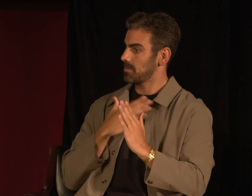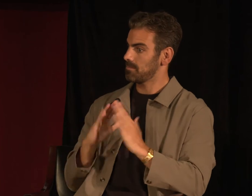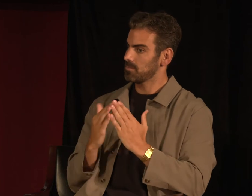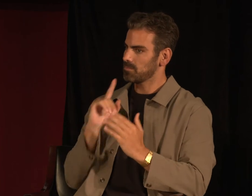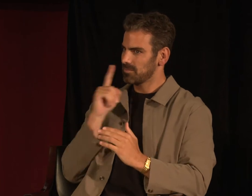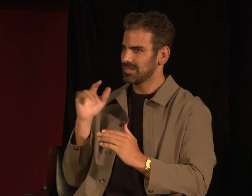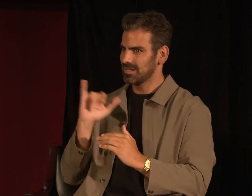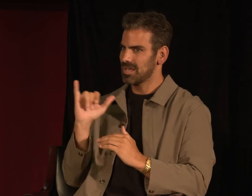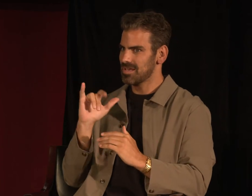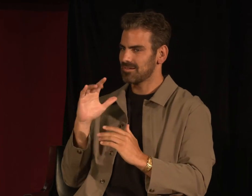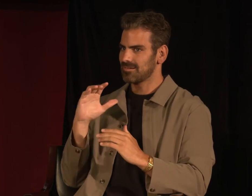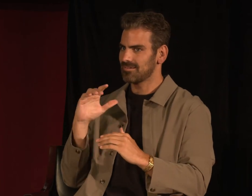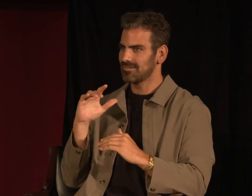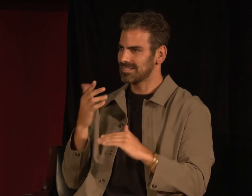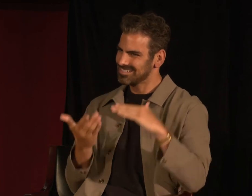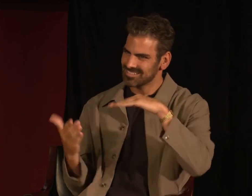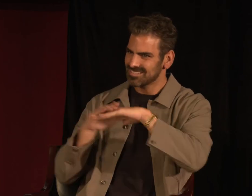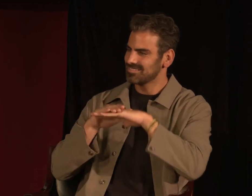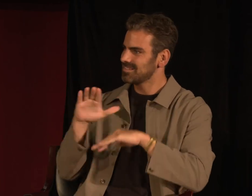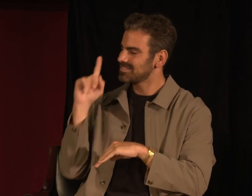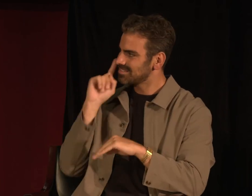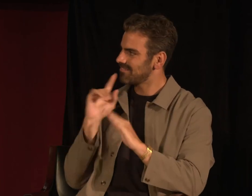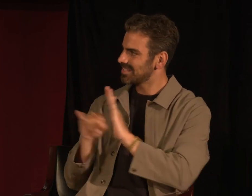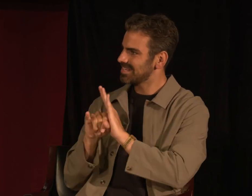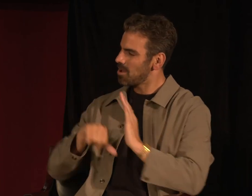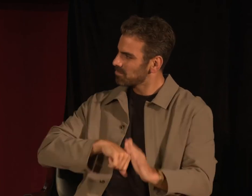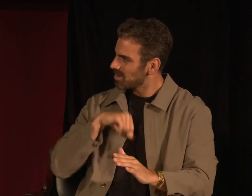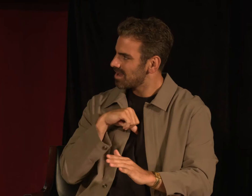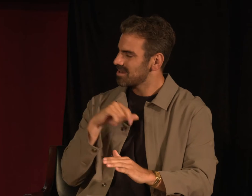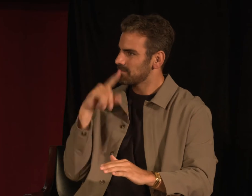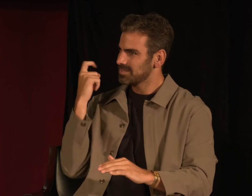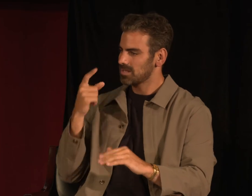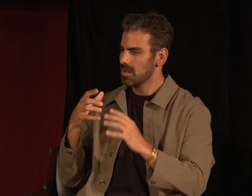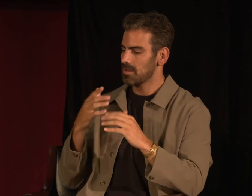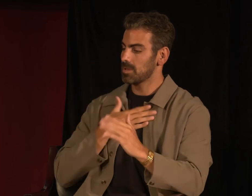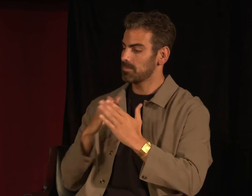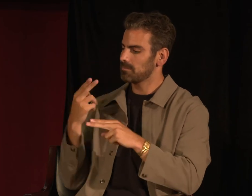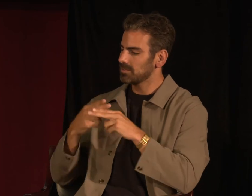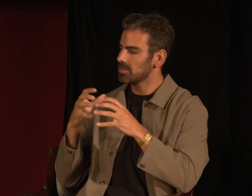But she said in reading my book, that truly, it added to her Deaf identity into her Deaf pride.